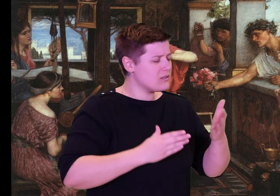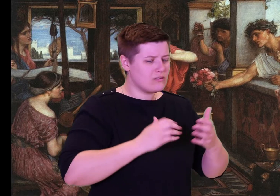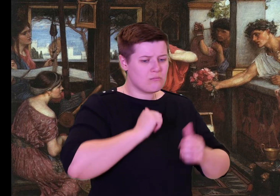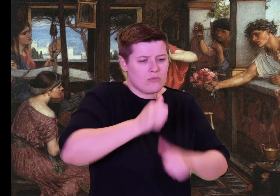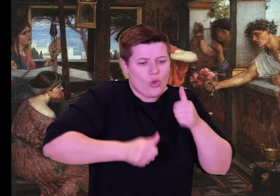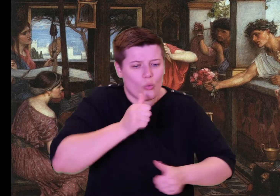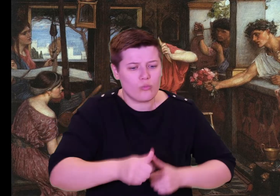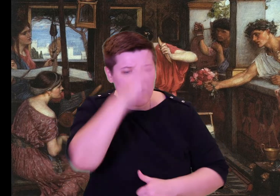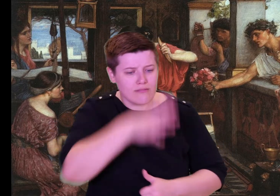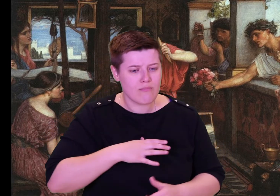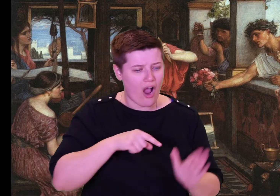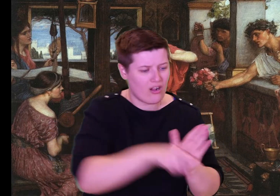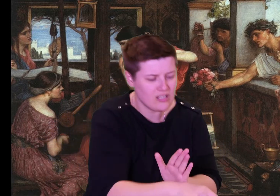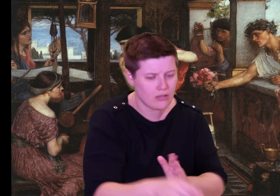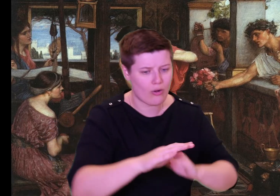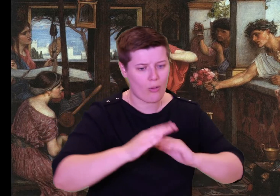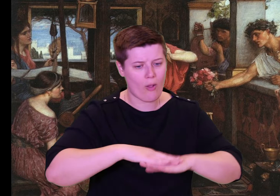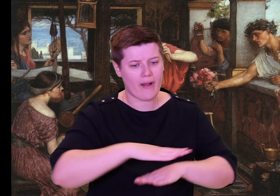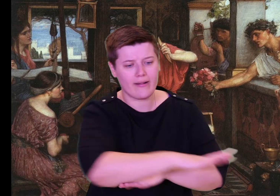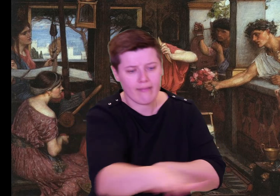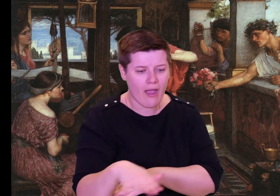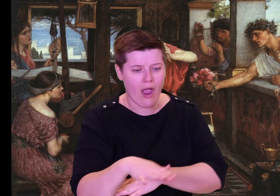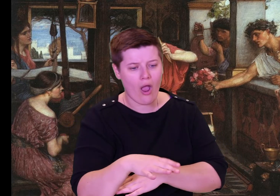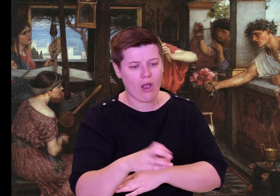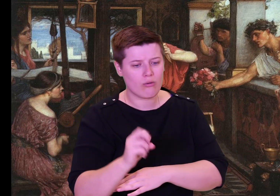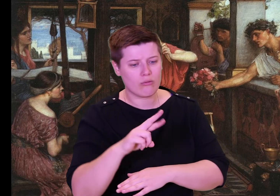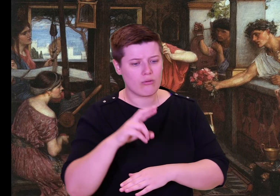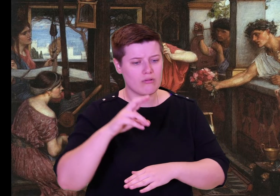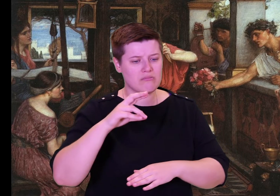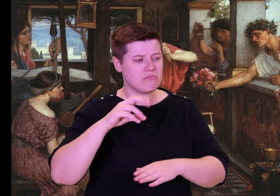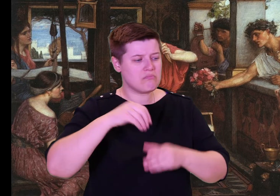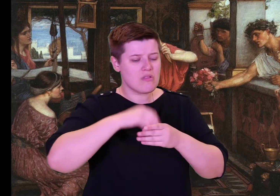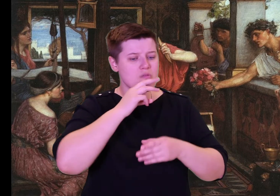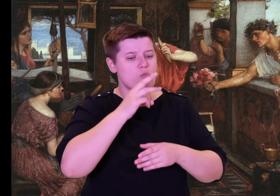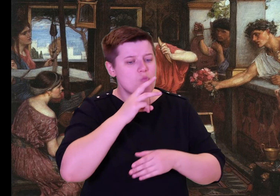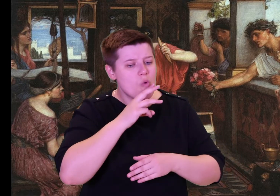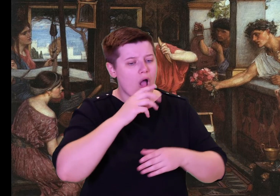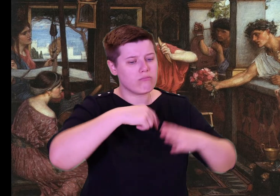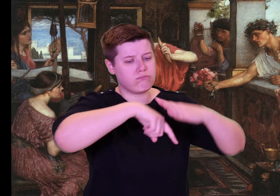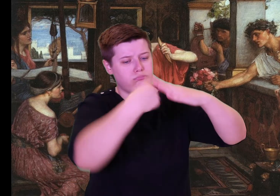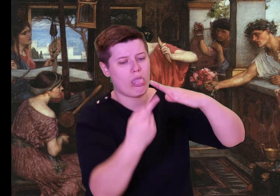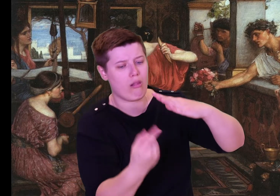You need not sweeten what you say in pity or from embarrassment.